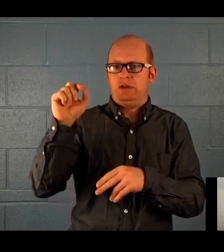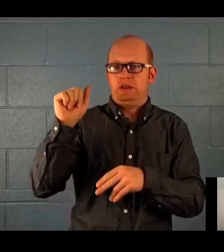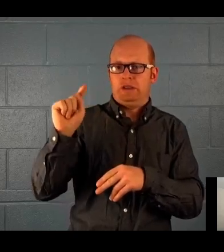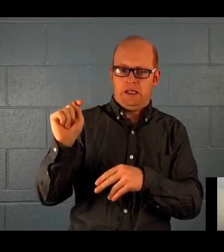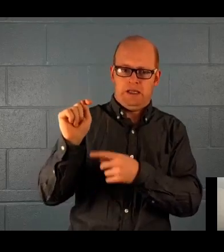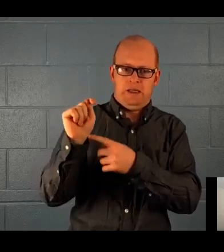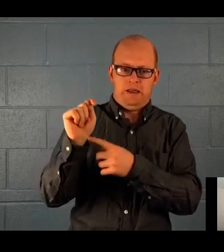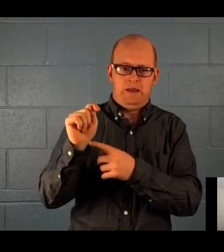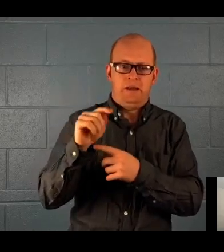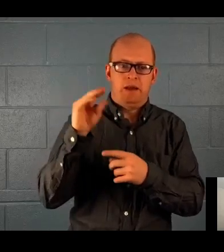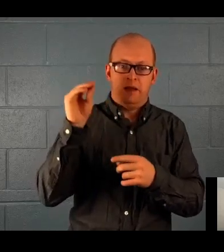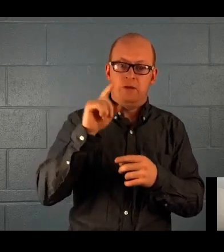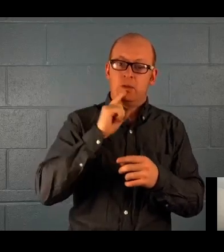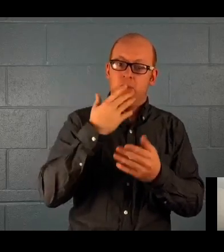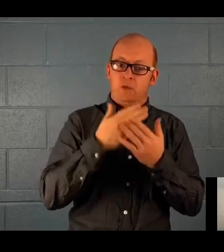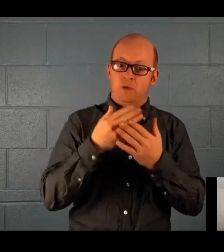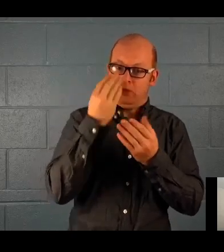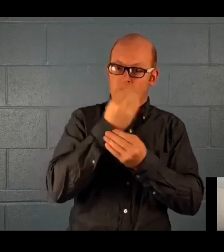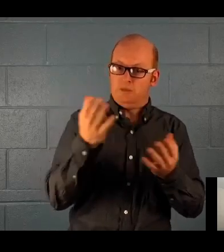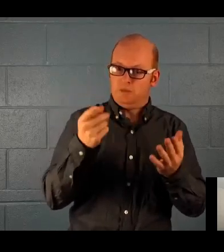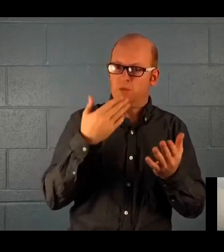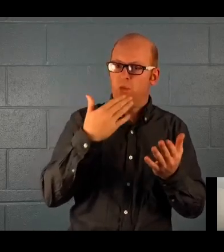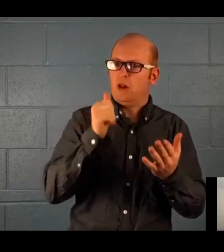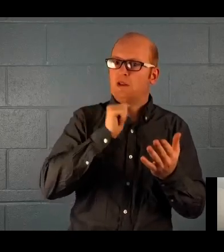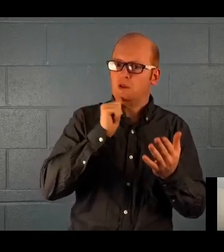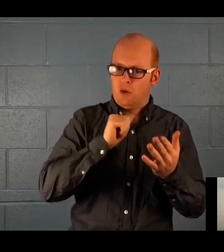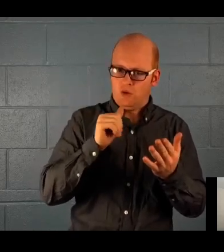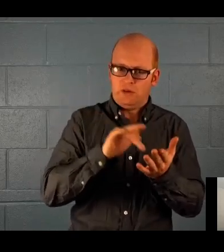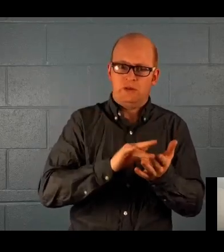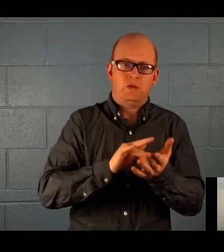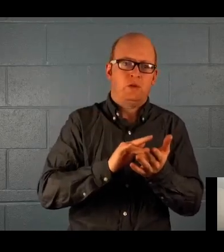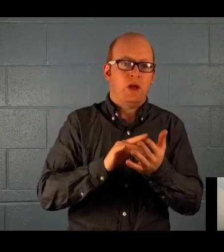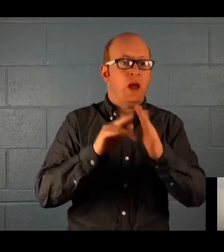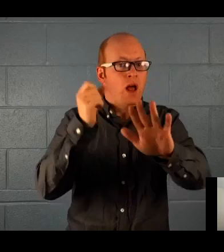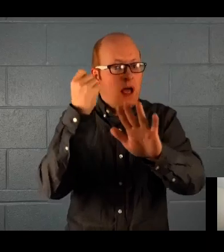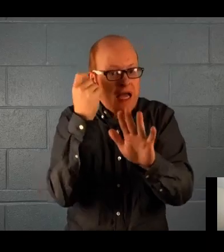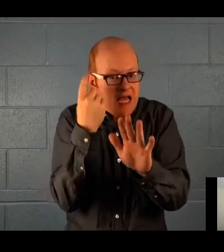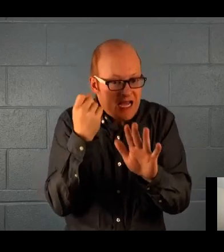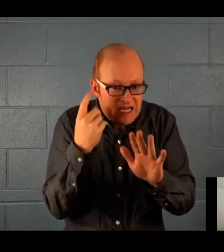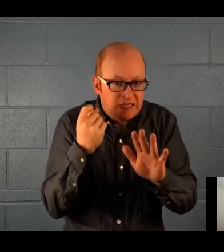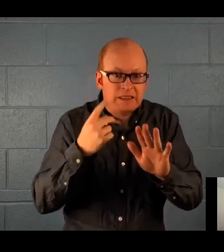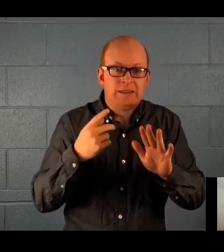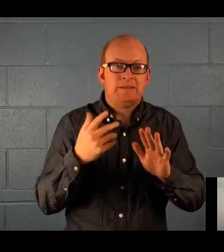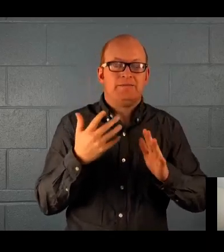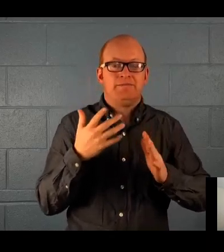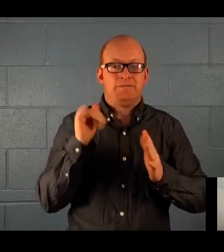And in good news, this was a safe and well tolerated drug. Unfortunately though, this treatment